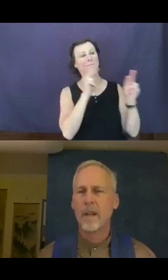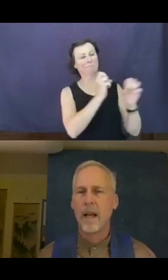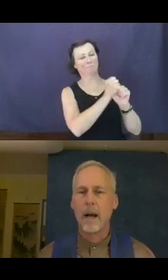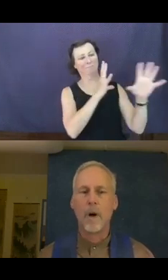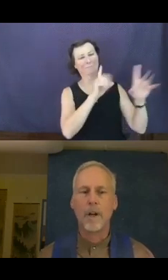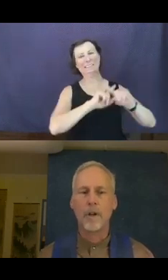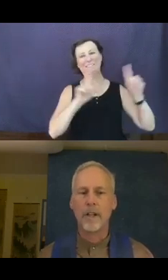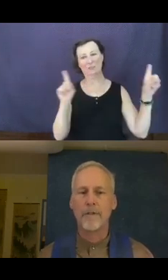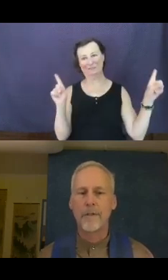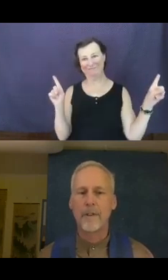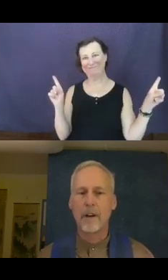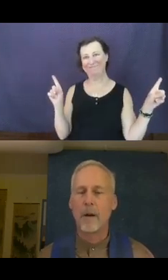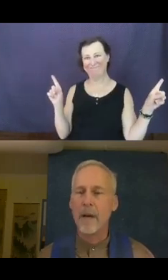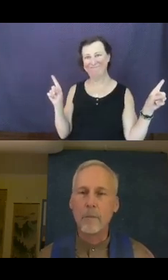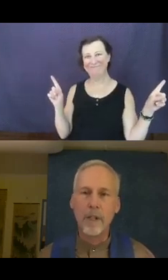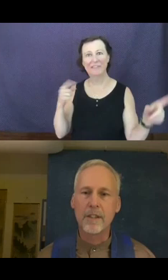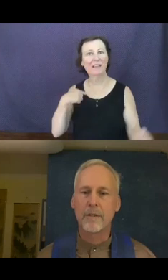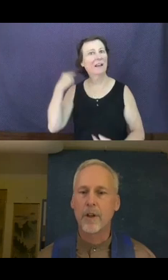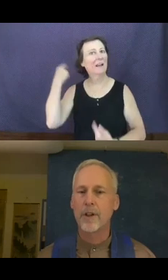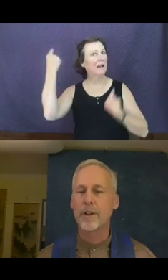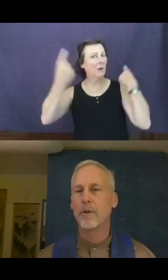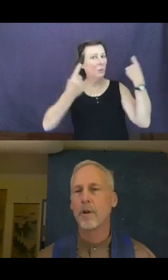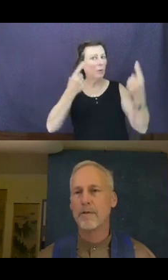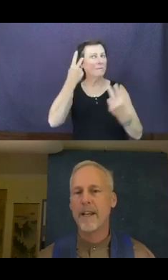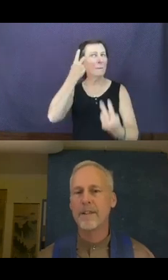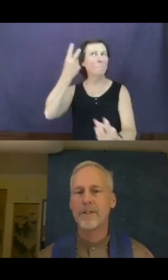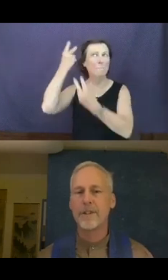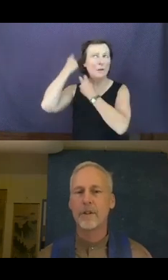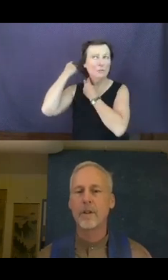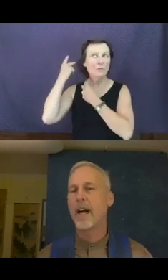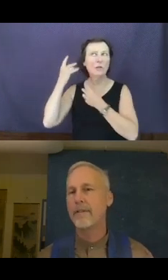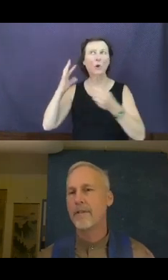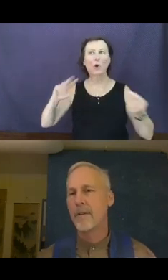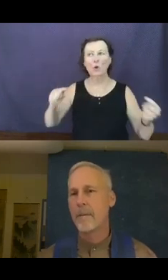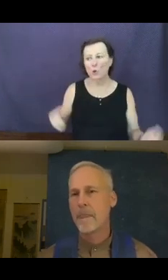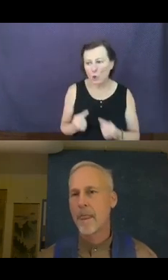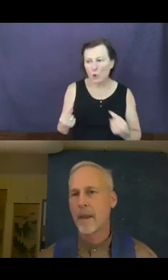I wonder if there are memories of hurt or offense in your life